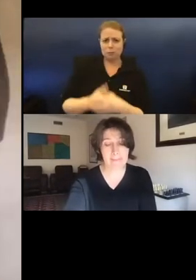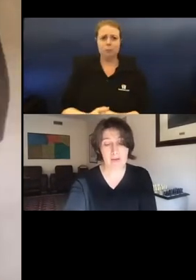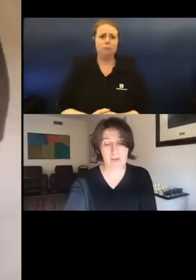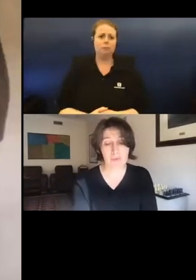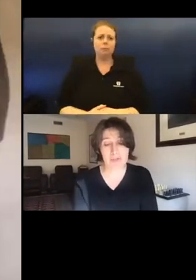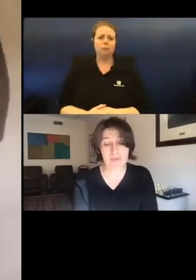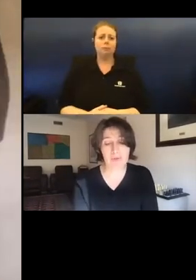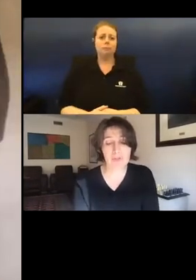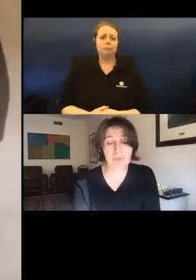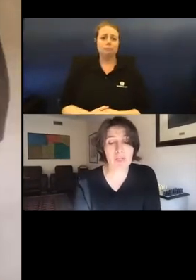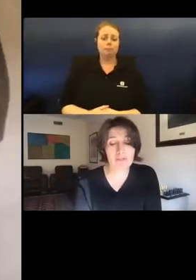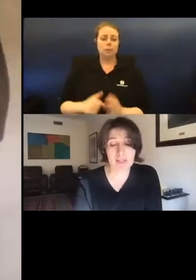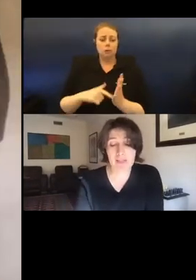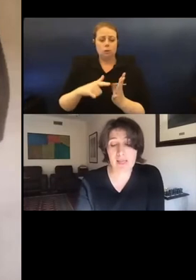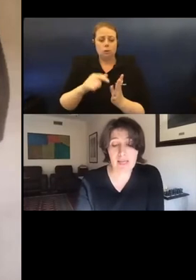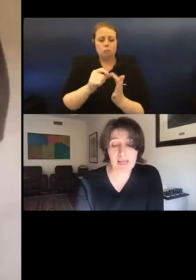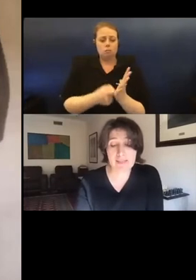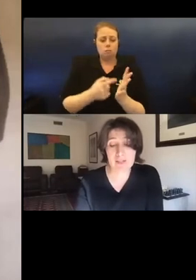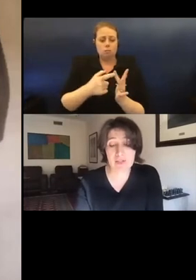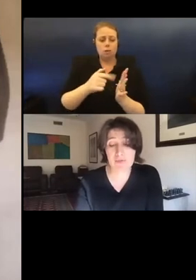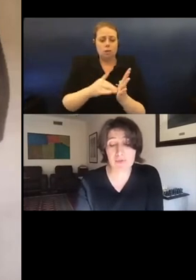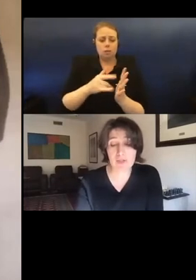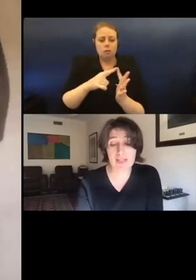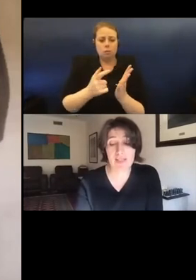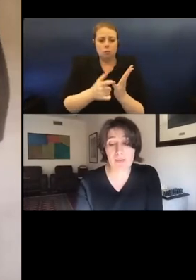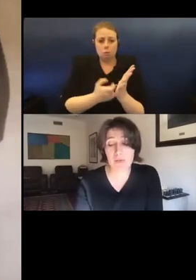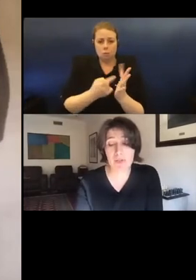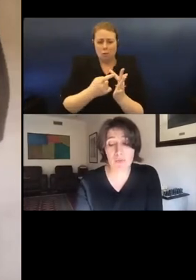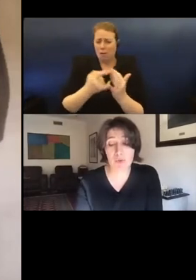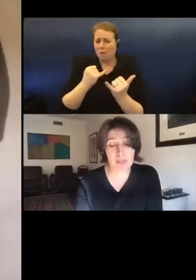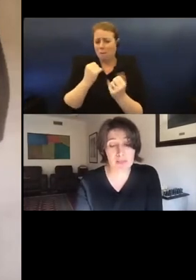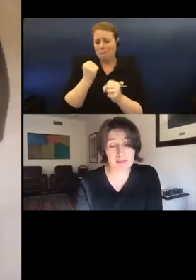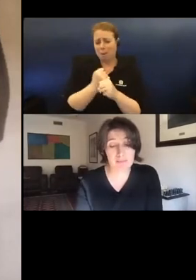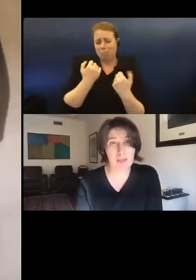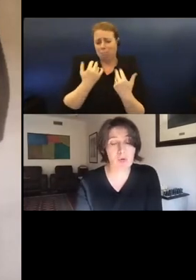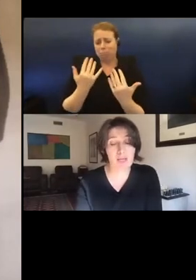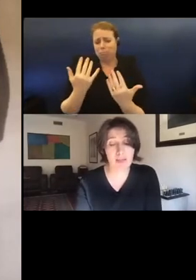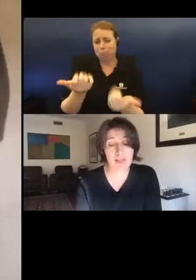torpris was very prolific and these are just a few other examples of his monuments i quite like the